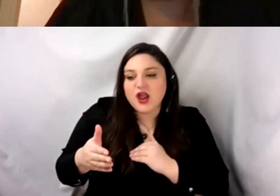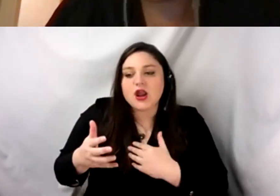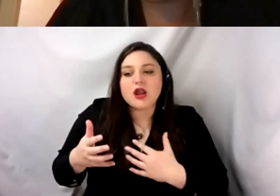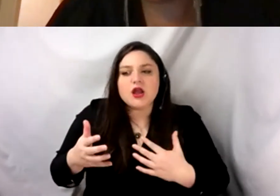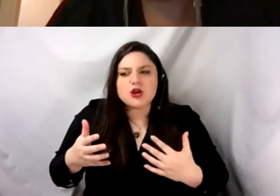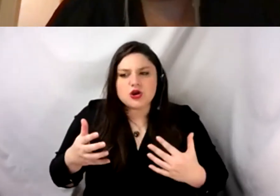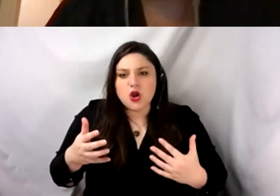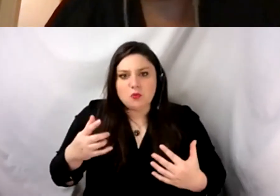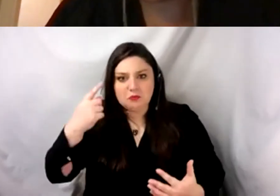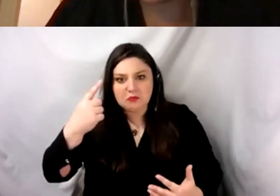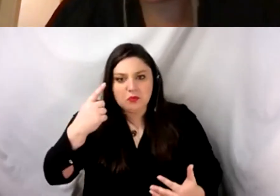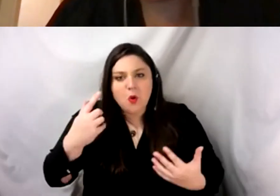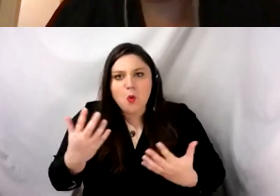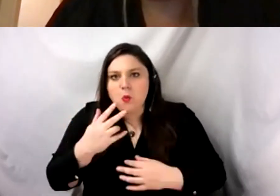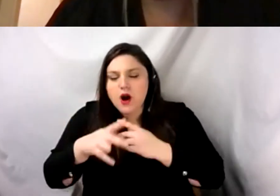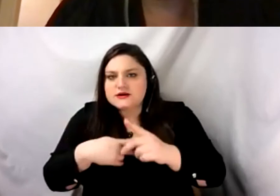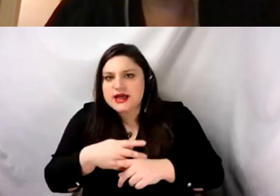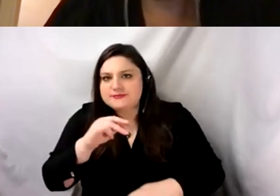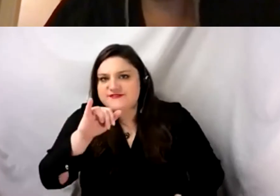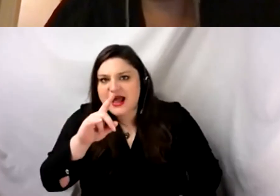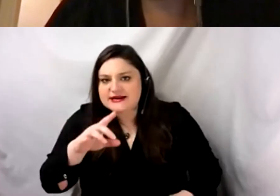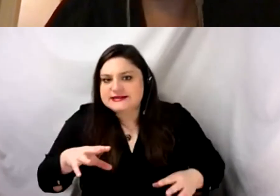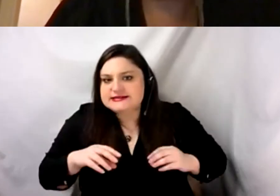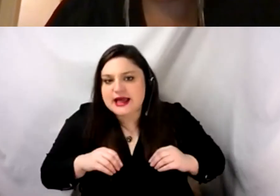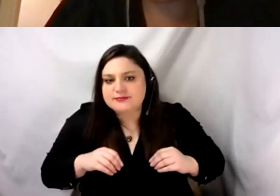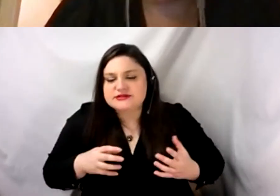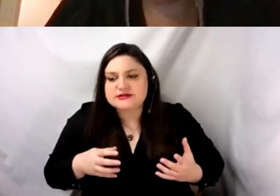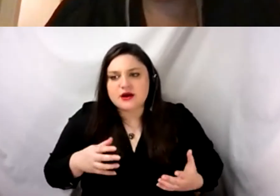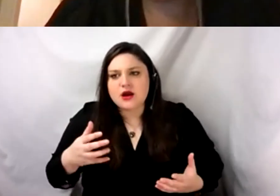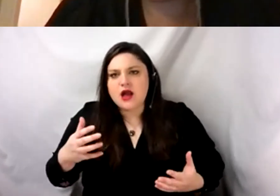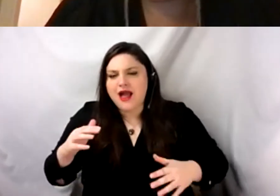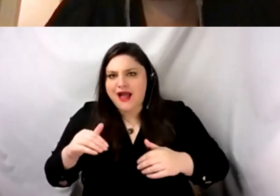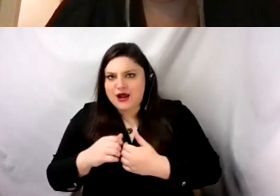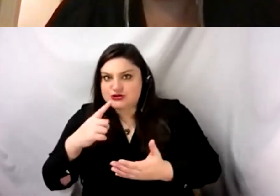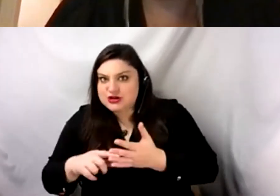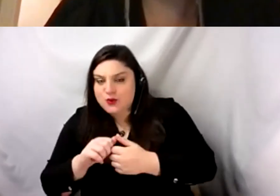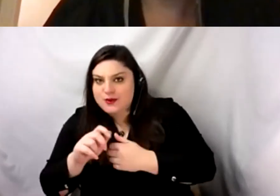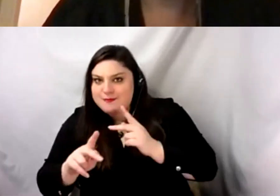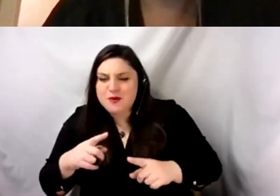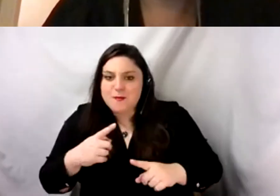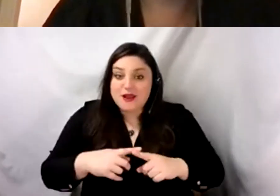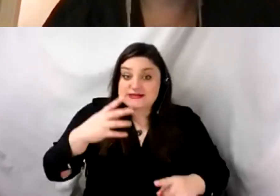door. Had is that jive with people's immigration status?